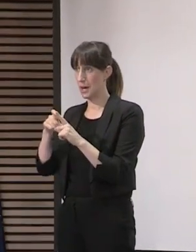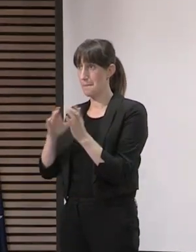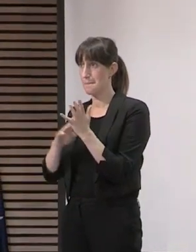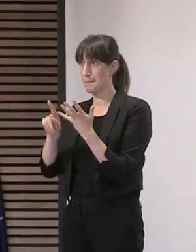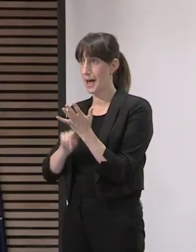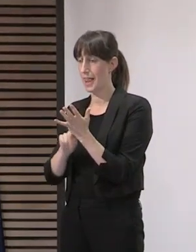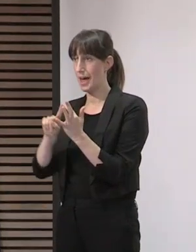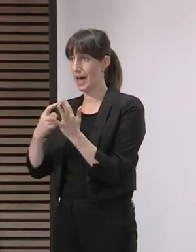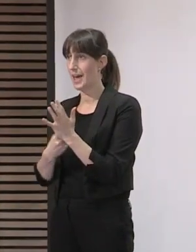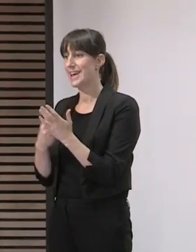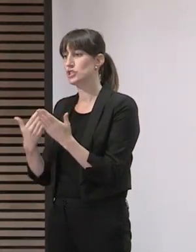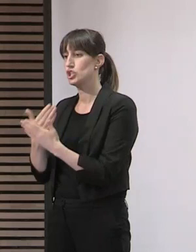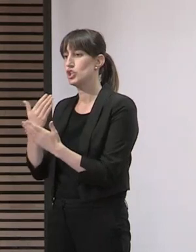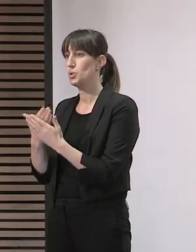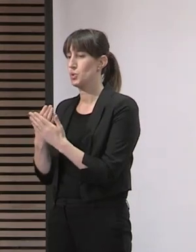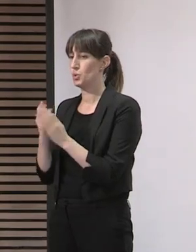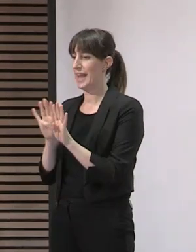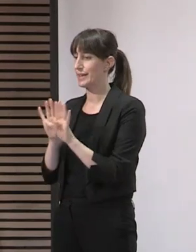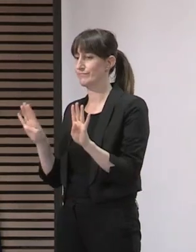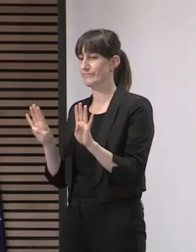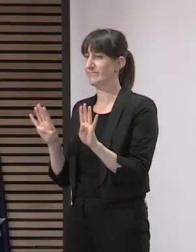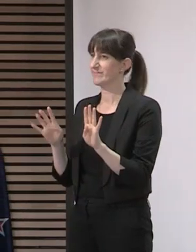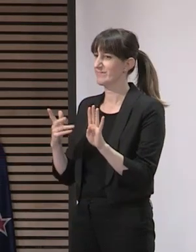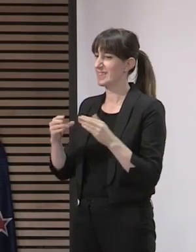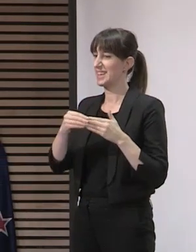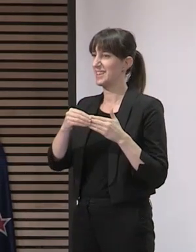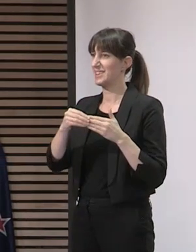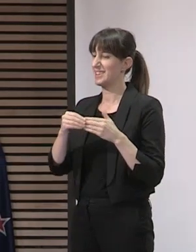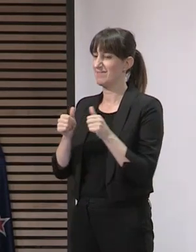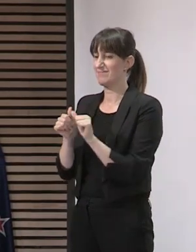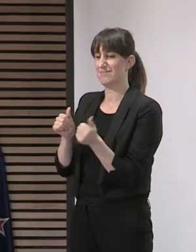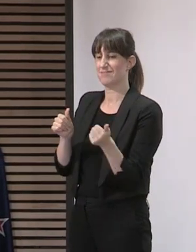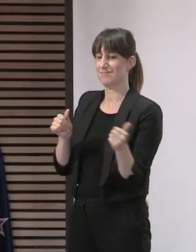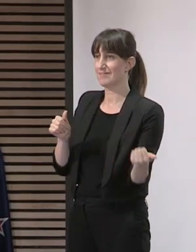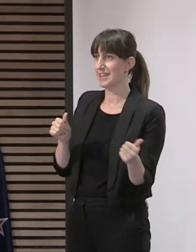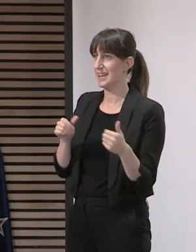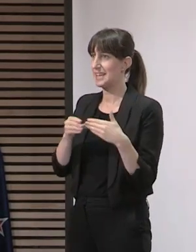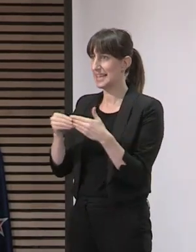consider it a more or less formidable frontbench? I can't say